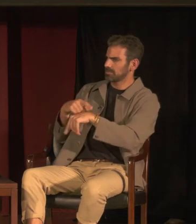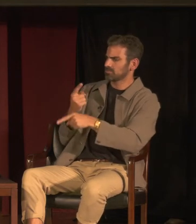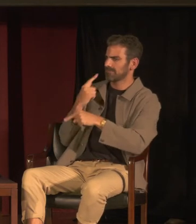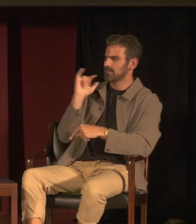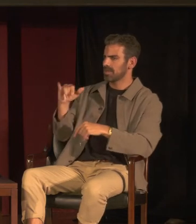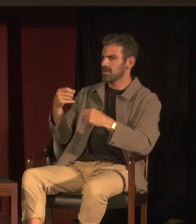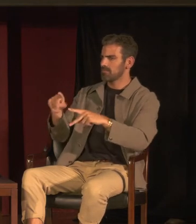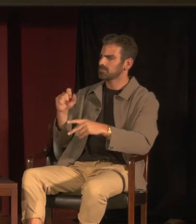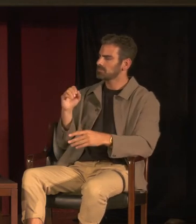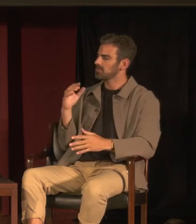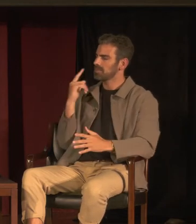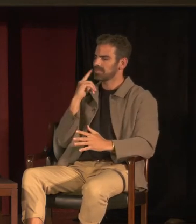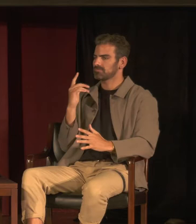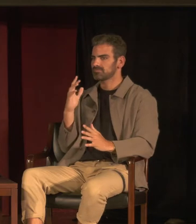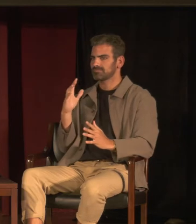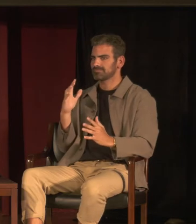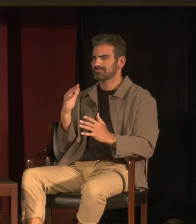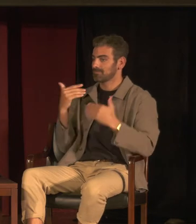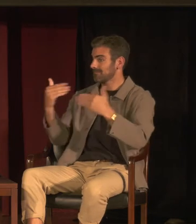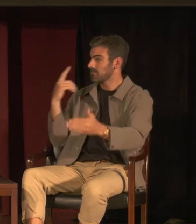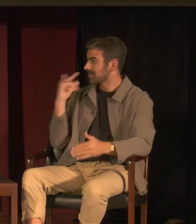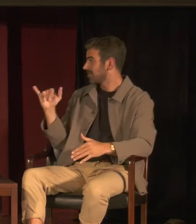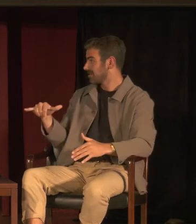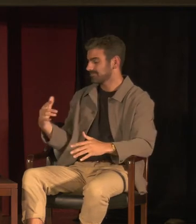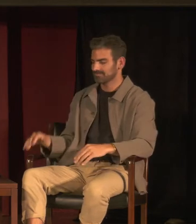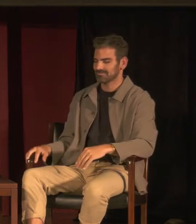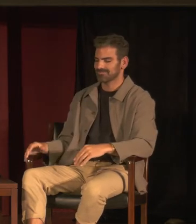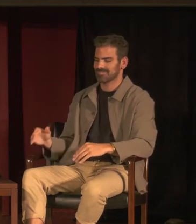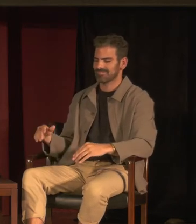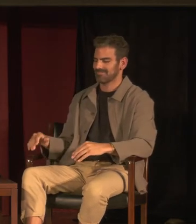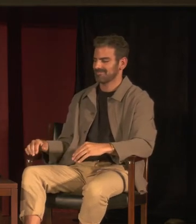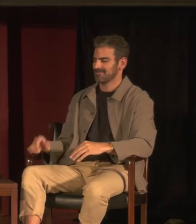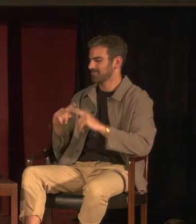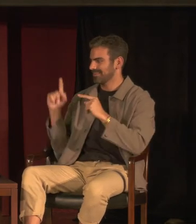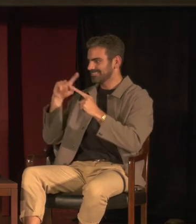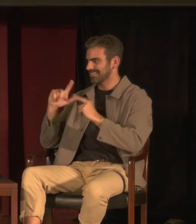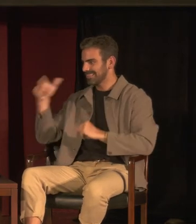The group definitely felt that it was the right time for that opportunity, and I felt that it would be a good fit, and I just went for it.